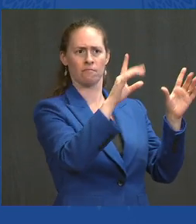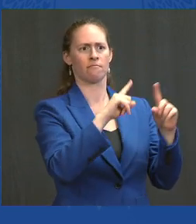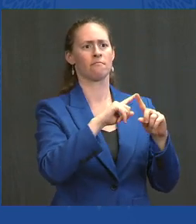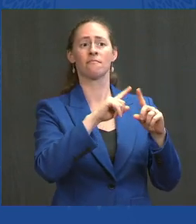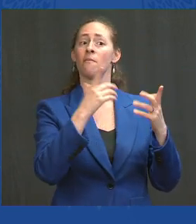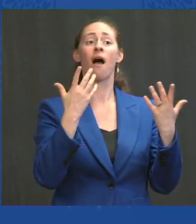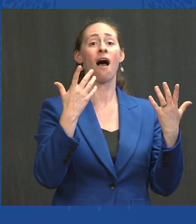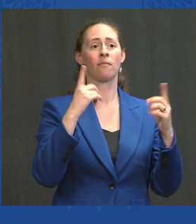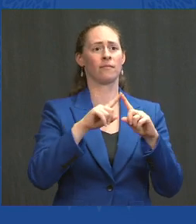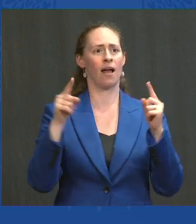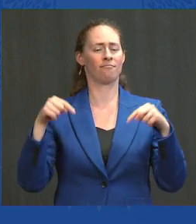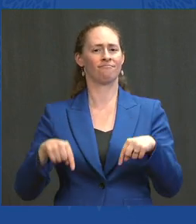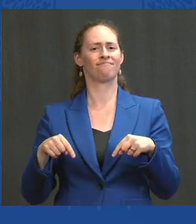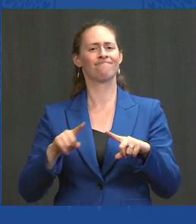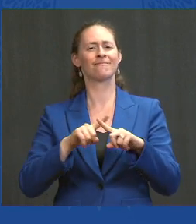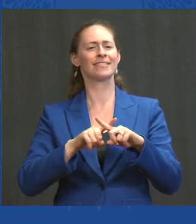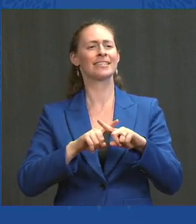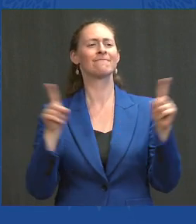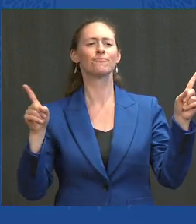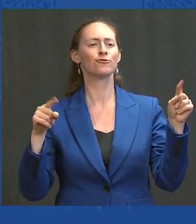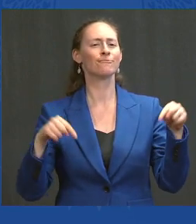I defy you to tell me what constitutes an American.